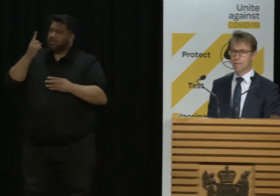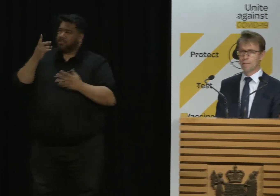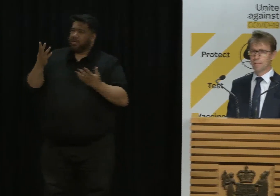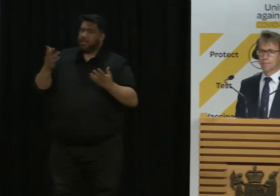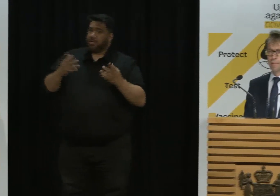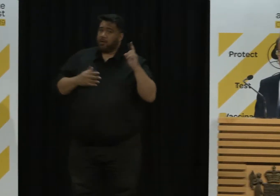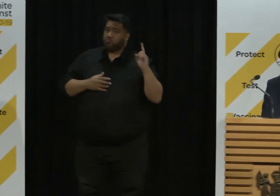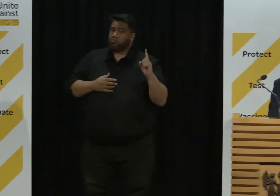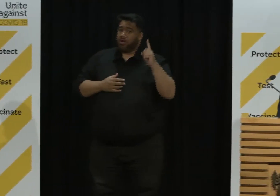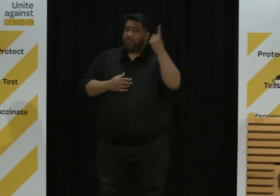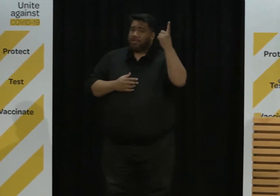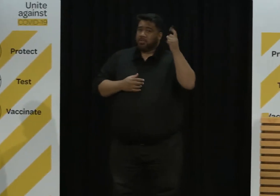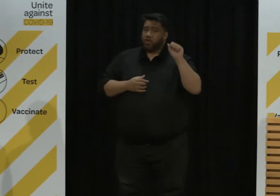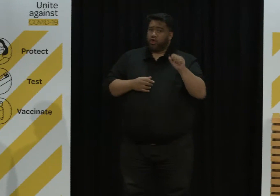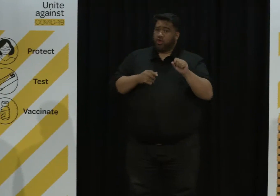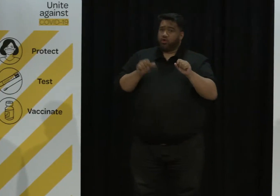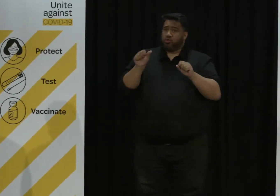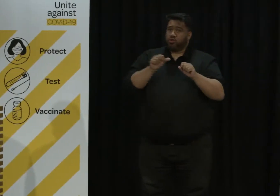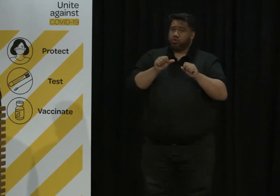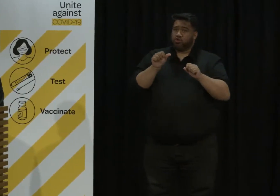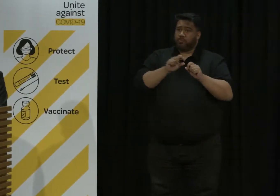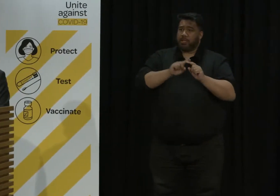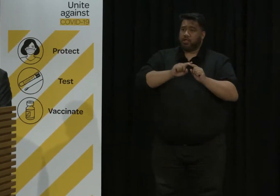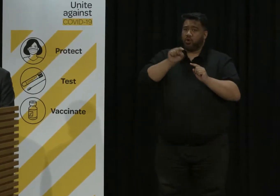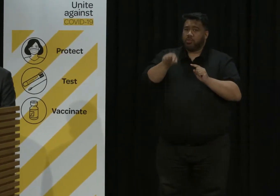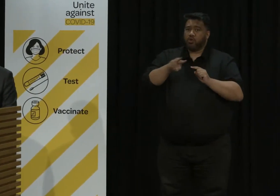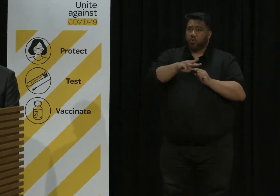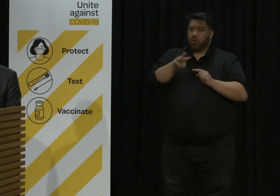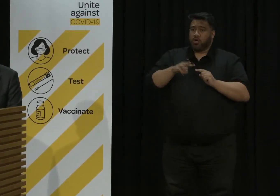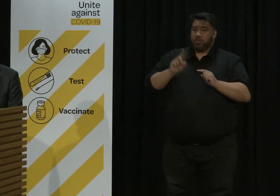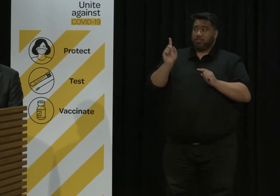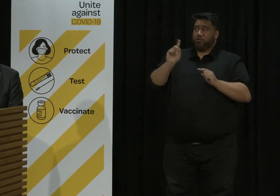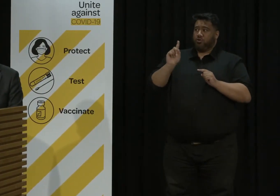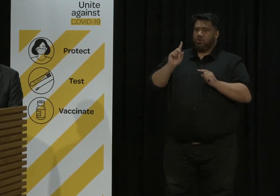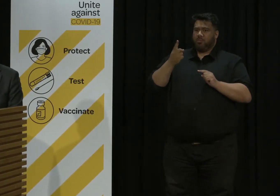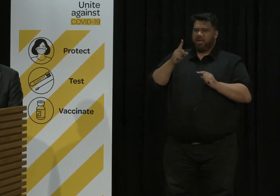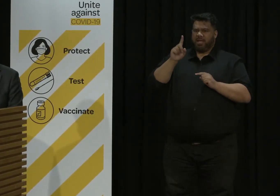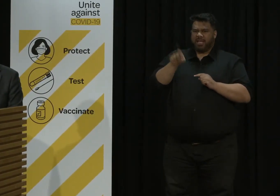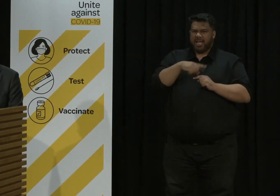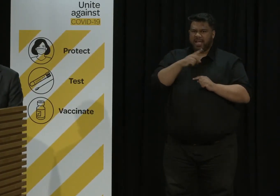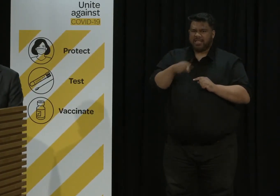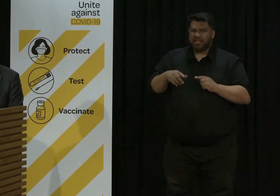We will update regularly on how that is progressing. What you know about the